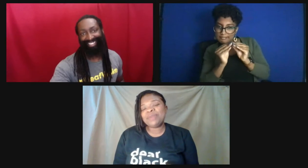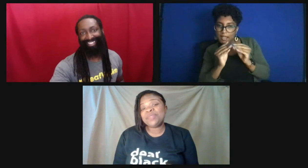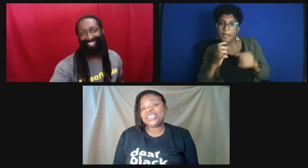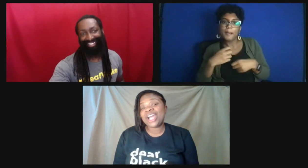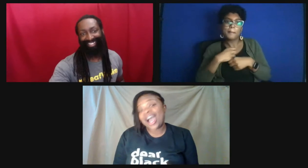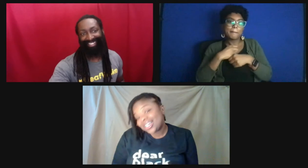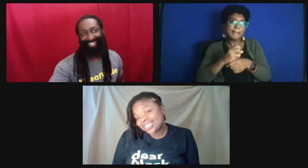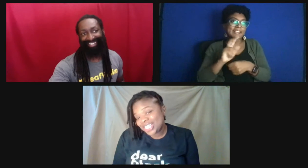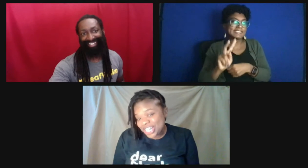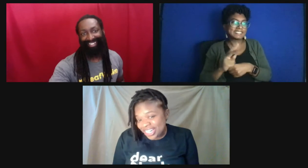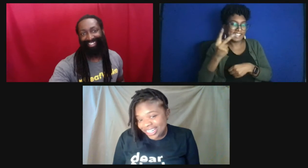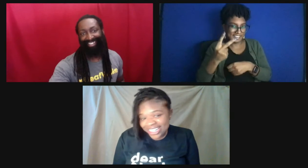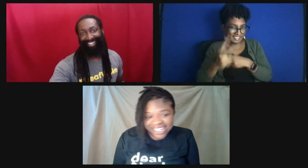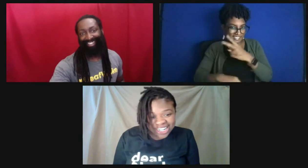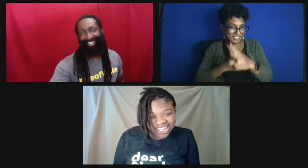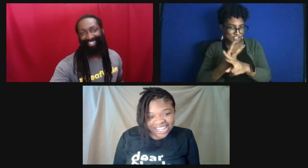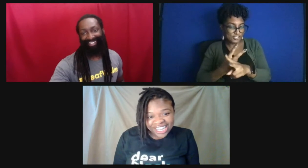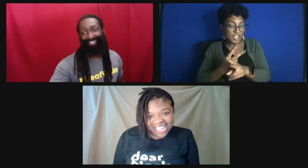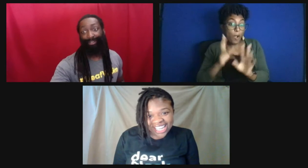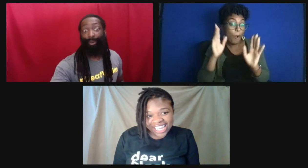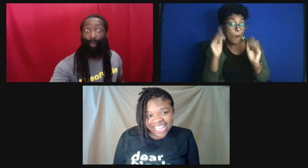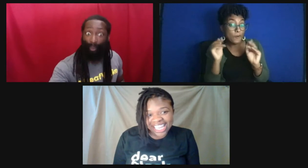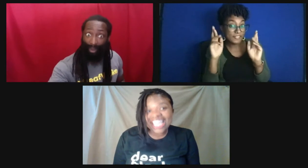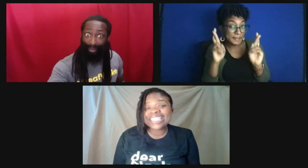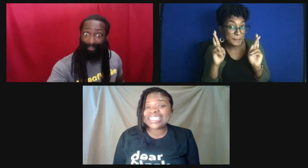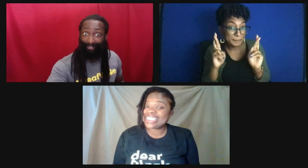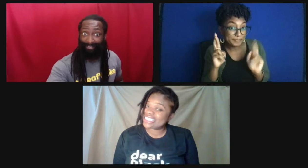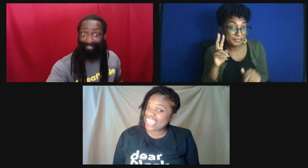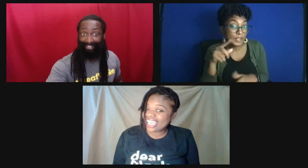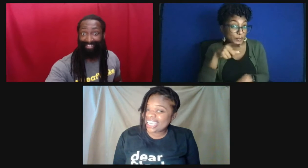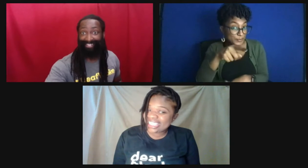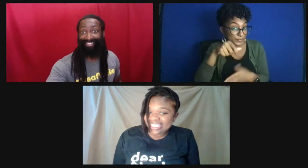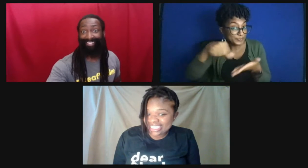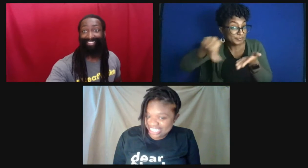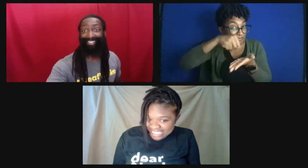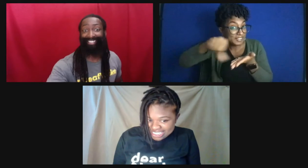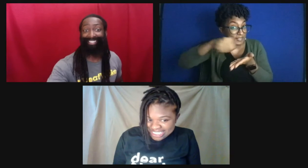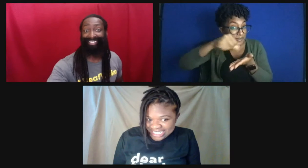I could get Mr. Hunter in the second edition.